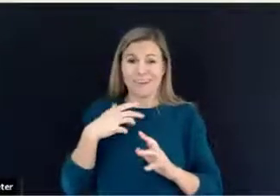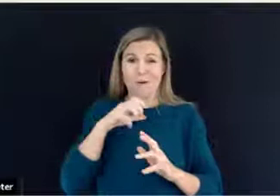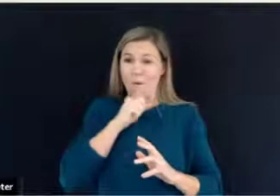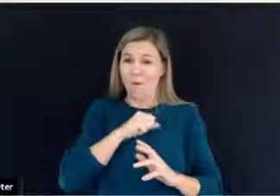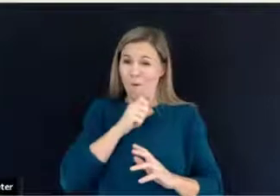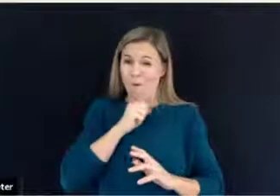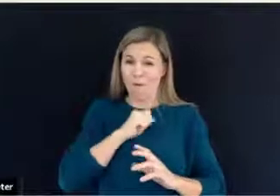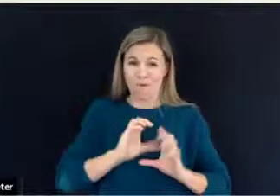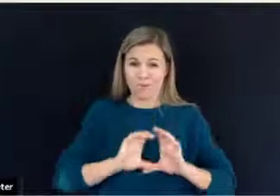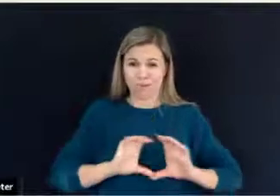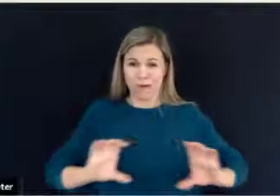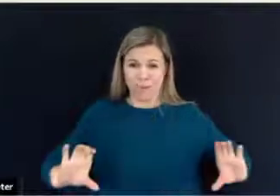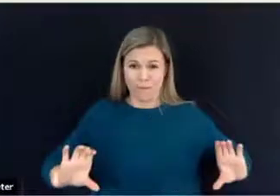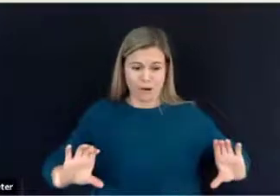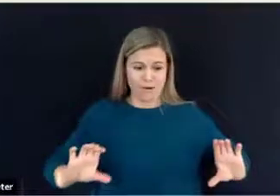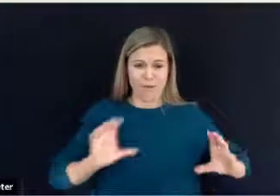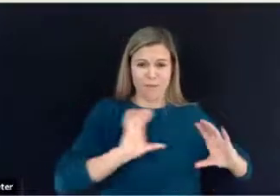the Infantile Refsum disease, IRD.